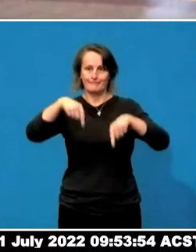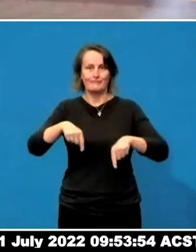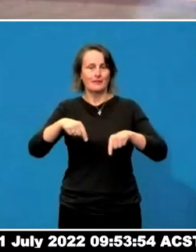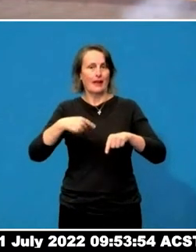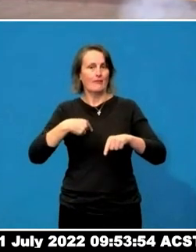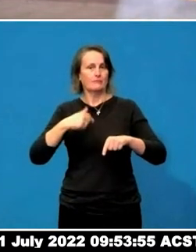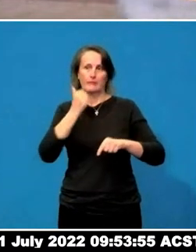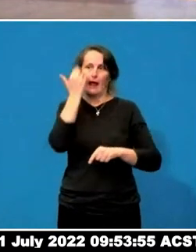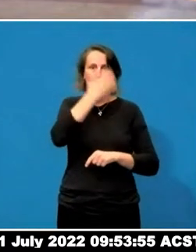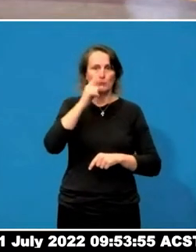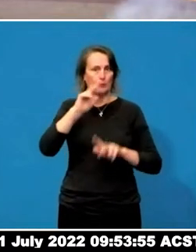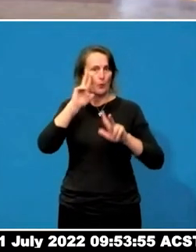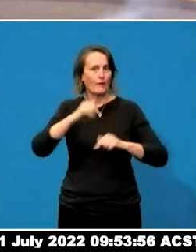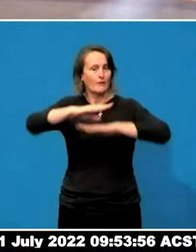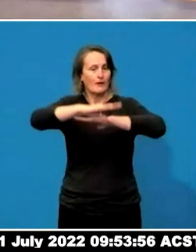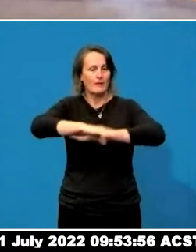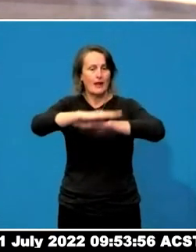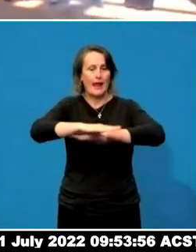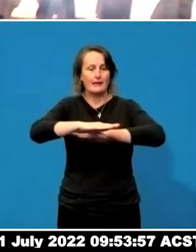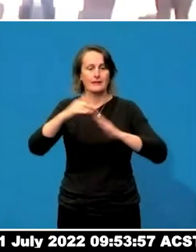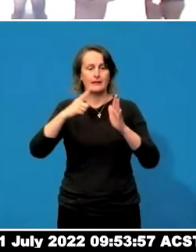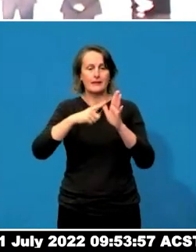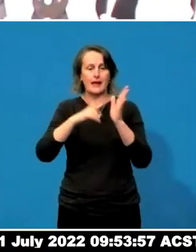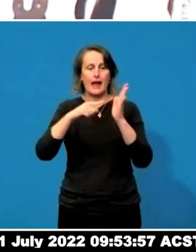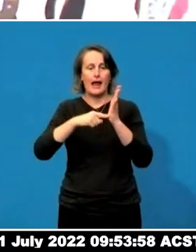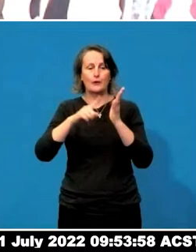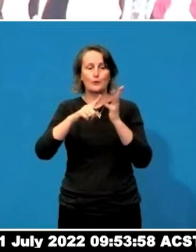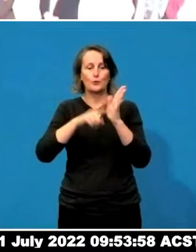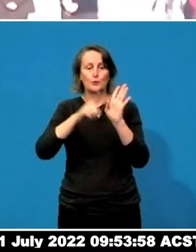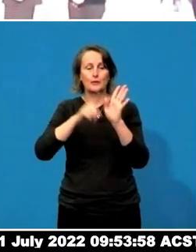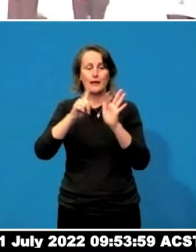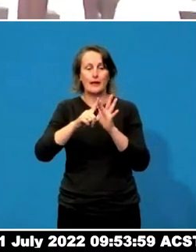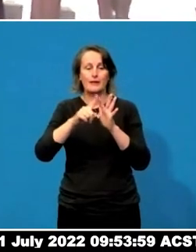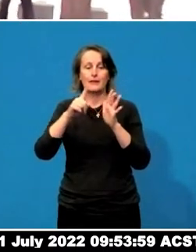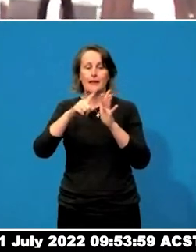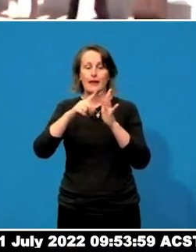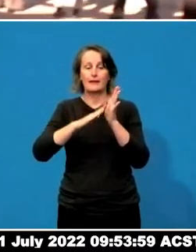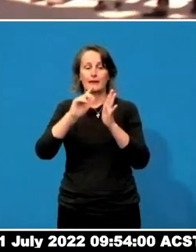Irlpme. In Central Australia, we are rich in our culture, language, knowledge and history,